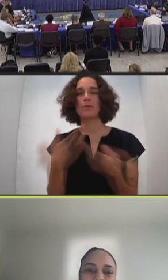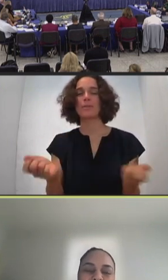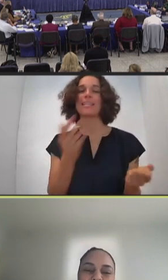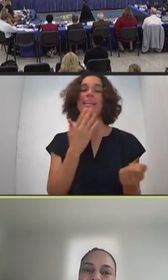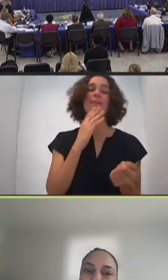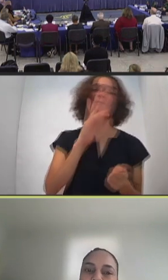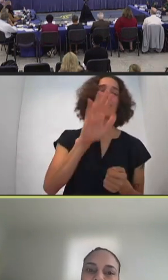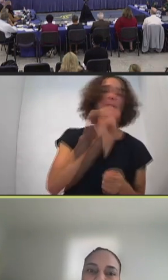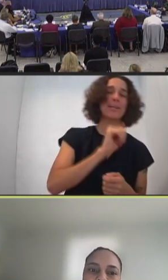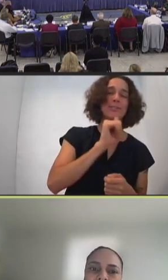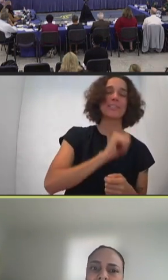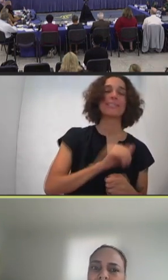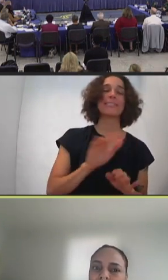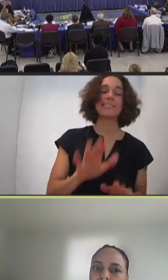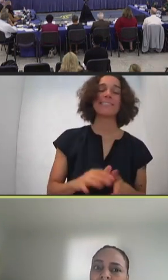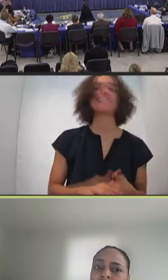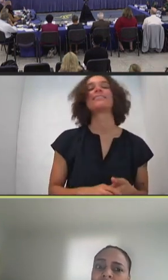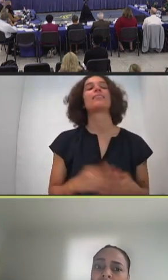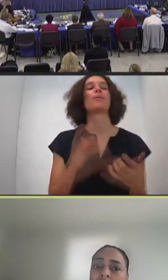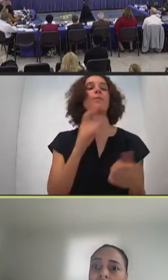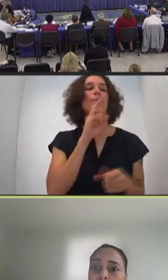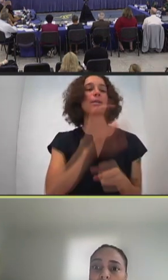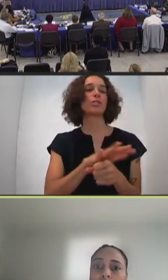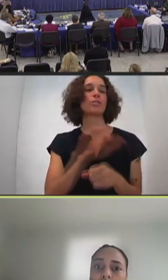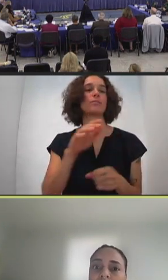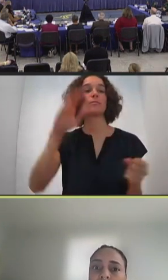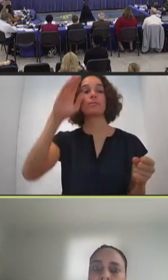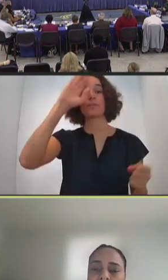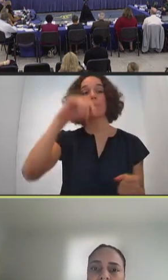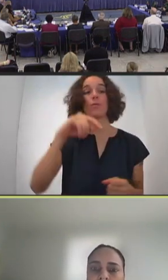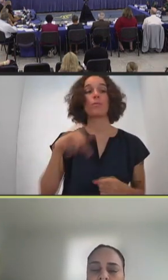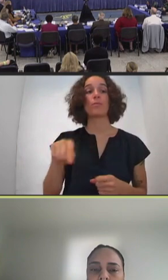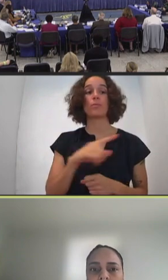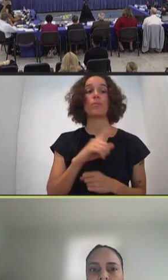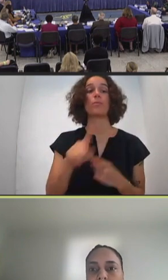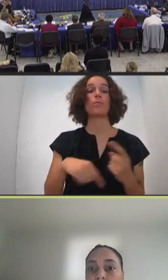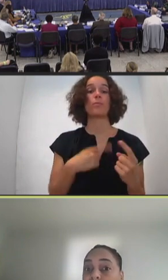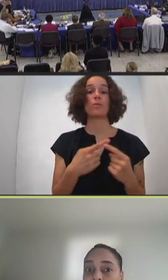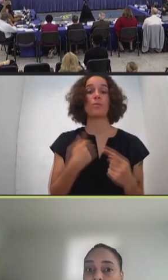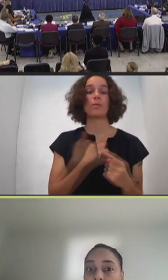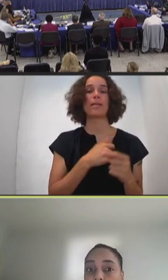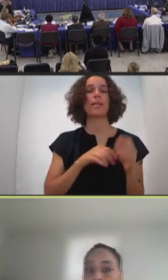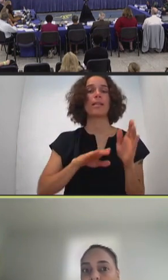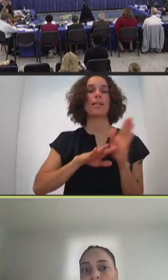to make sure that you all know that there are -- when we launched the first set of Cultivate